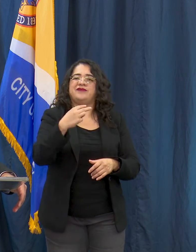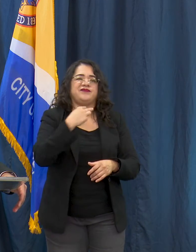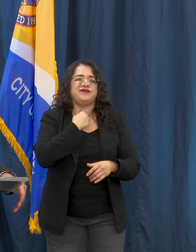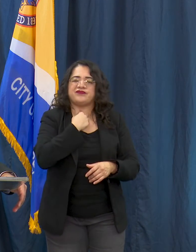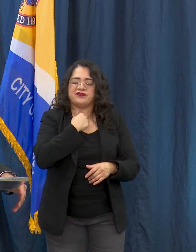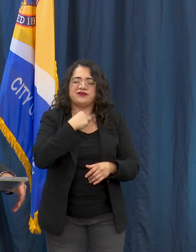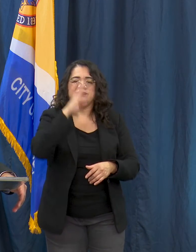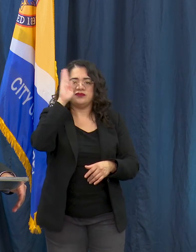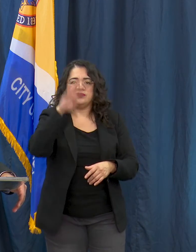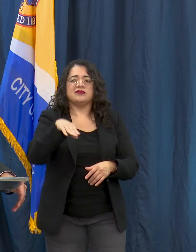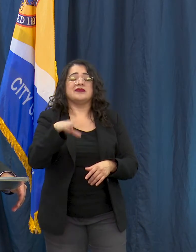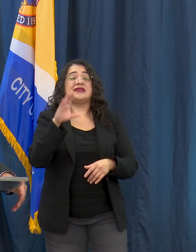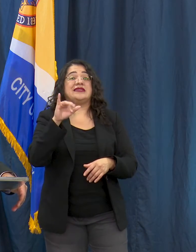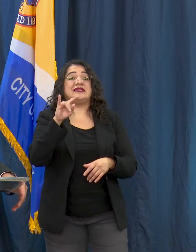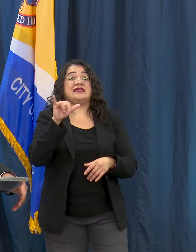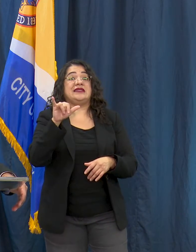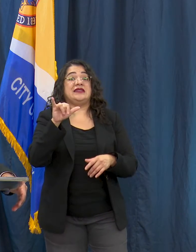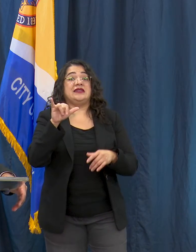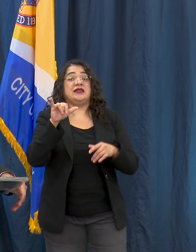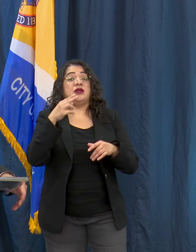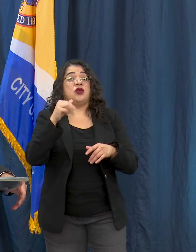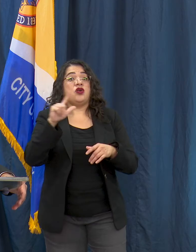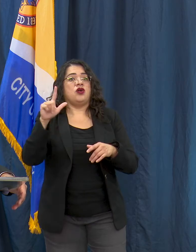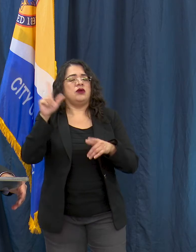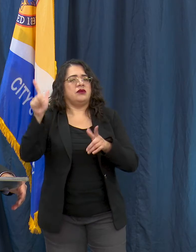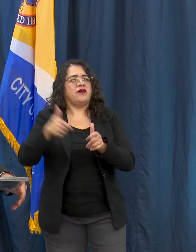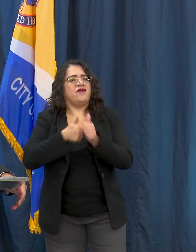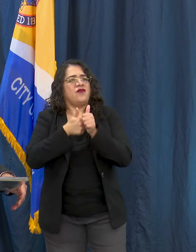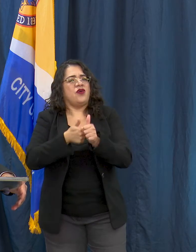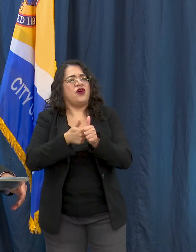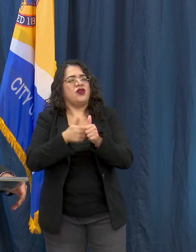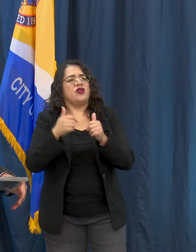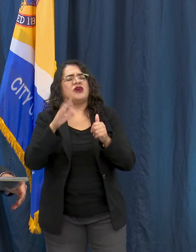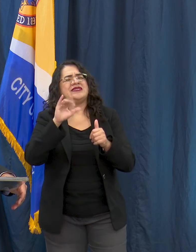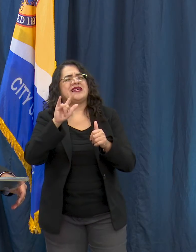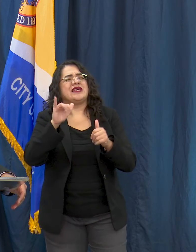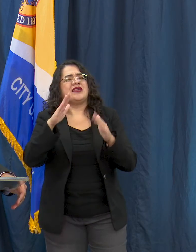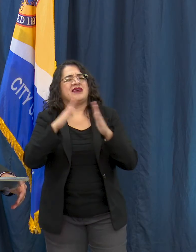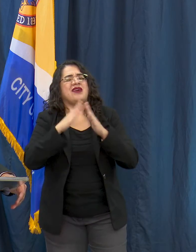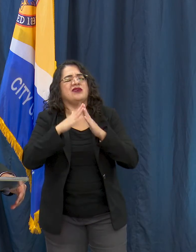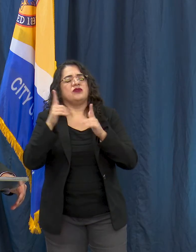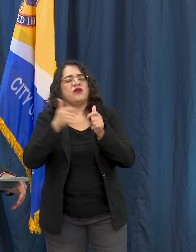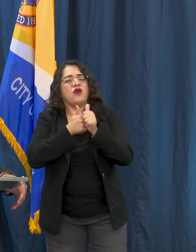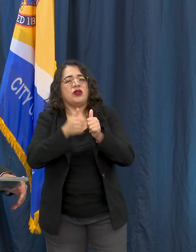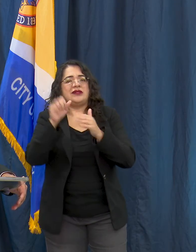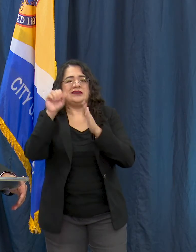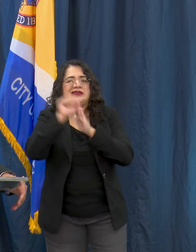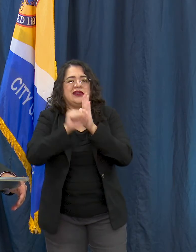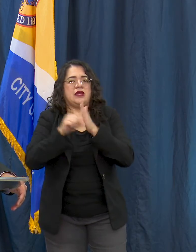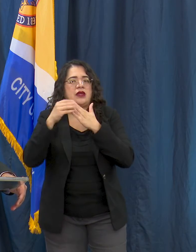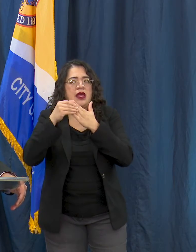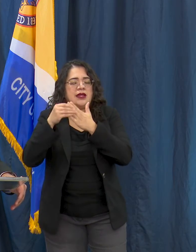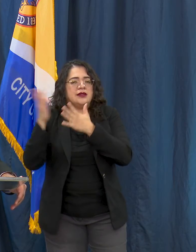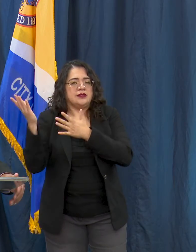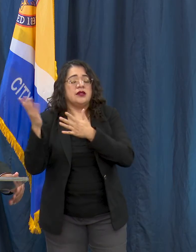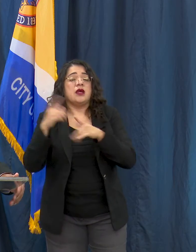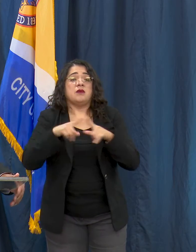kind of following state guidance. She's going to begin reincorporating a public commenting system that we believe will work